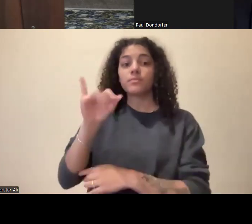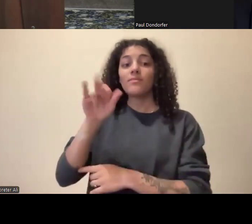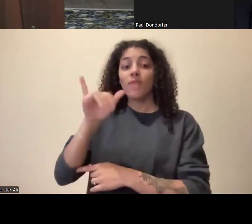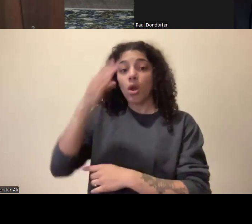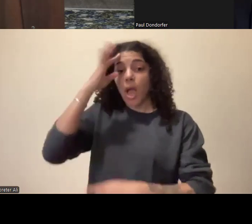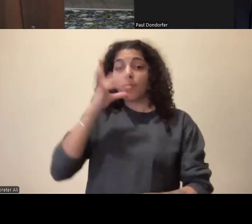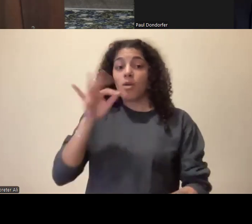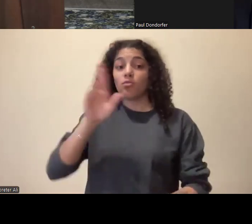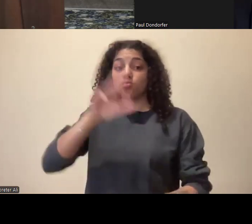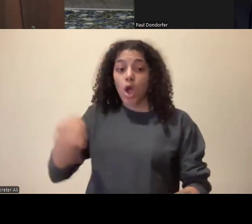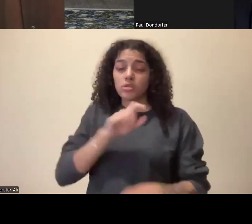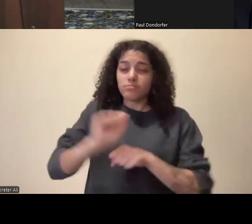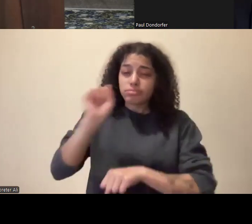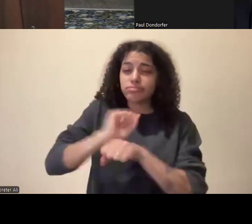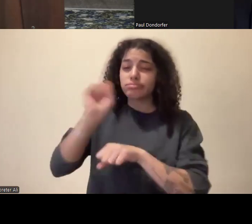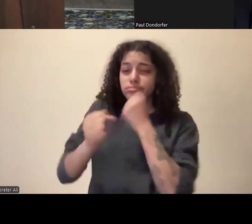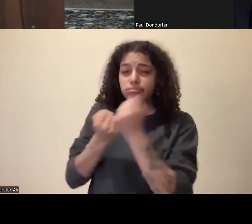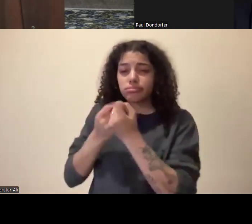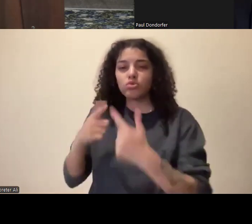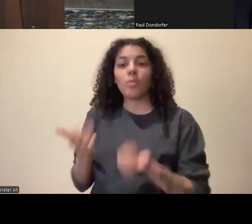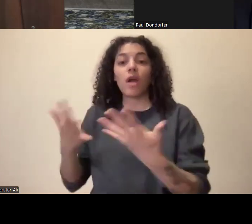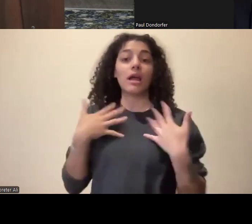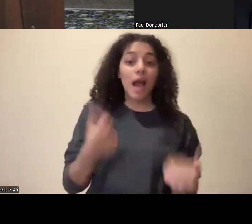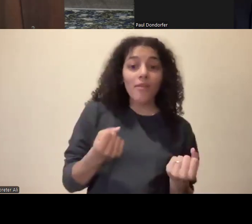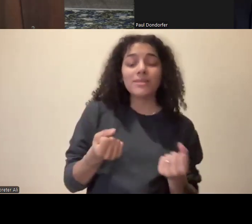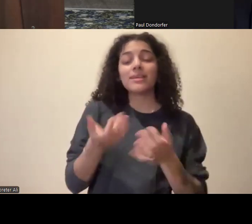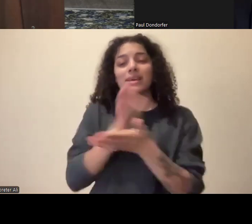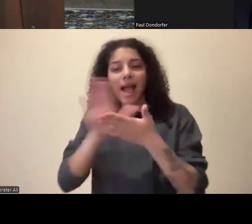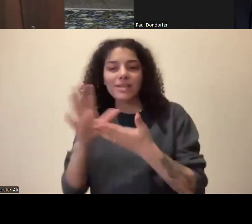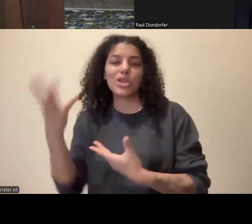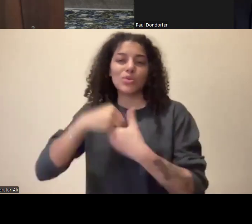dedication to fostering confidence kindness and inclusivity through the simple yet powerful act